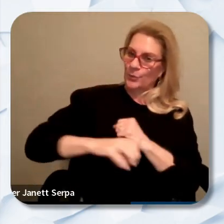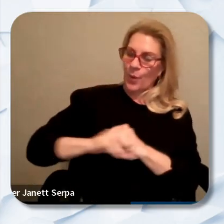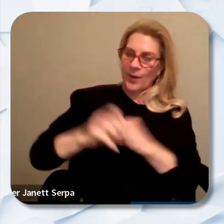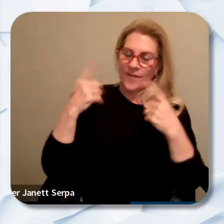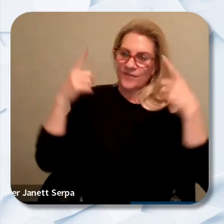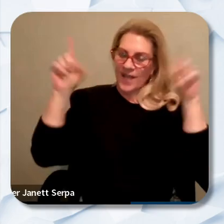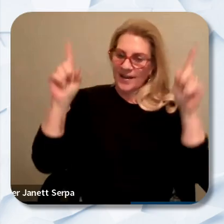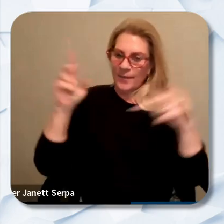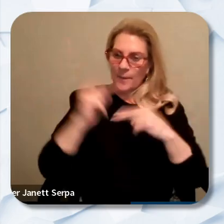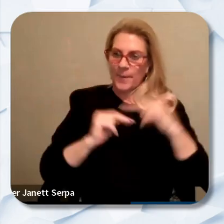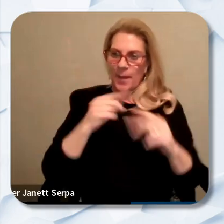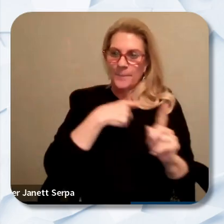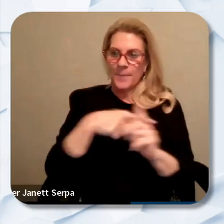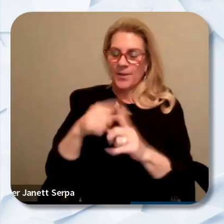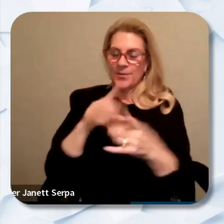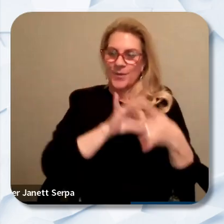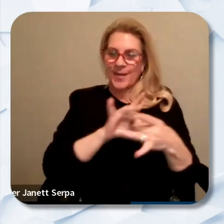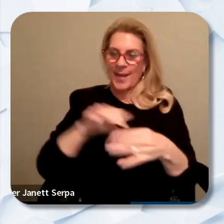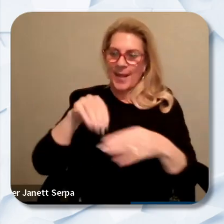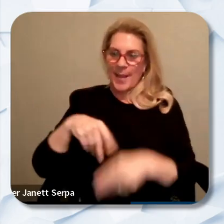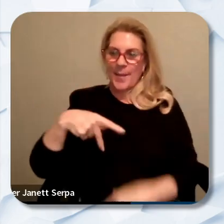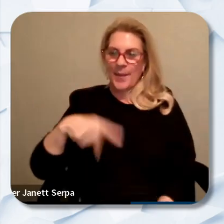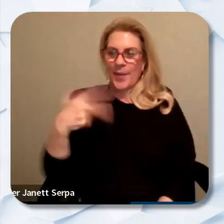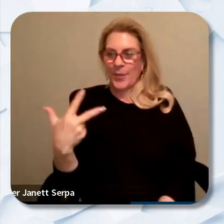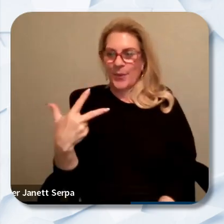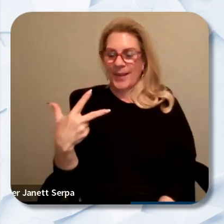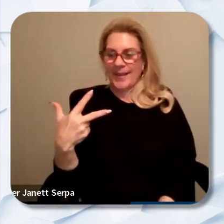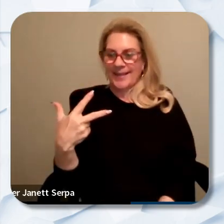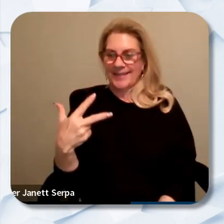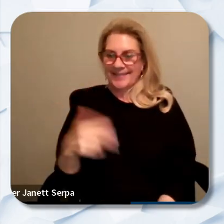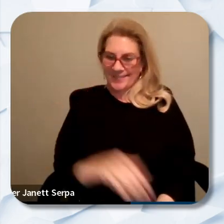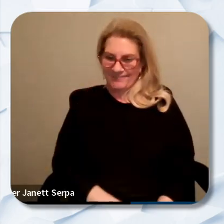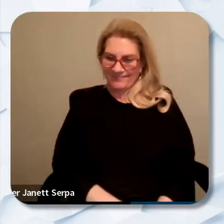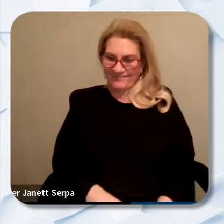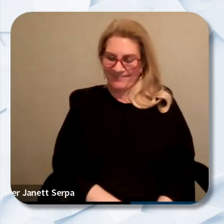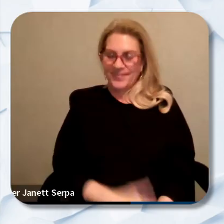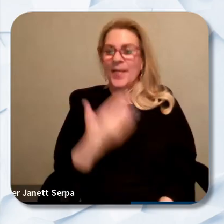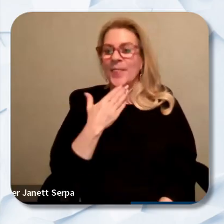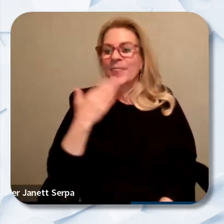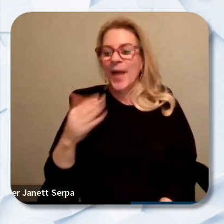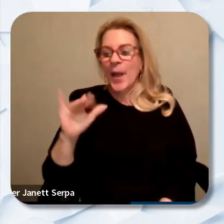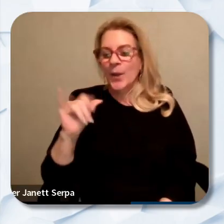Build Positive Relationships in P-3 Settings. Thank you Jade for moderating this panel today